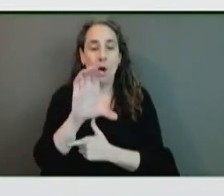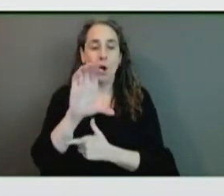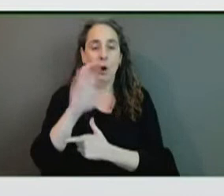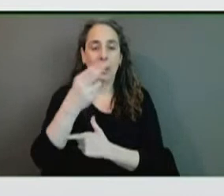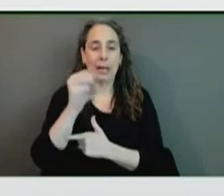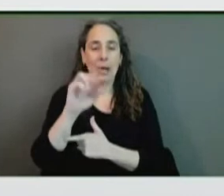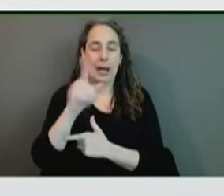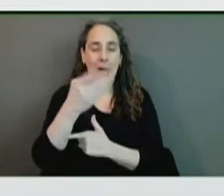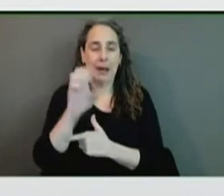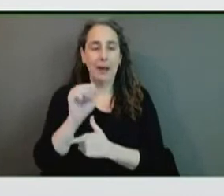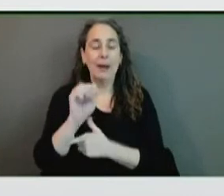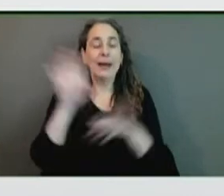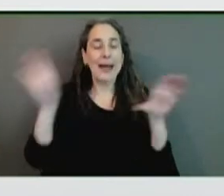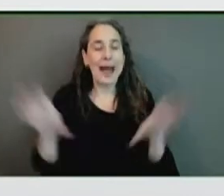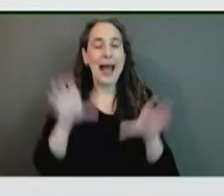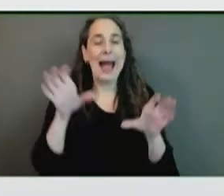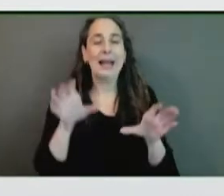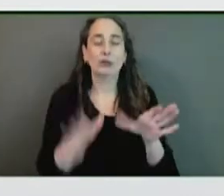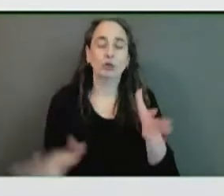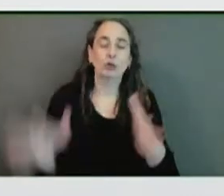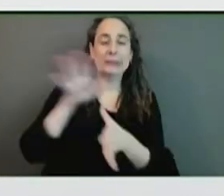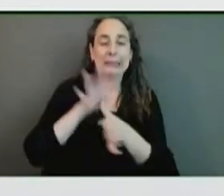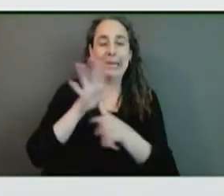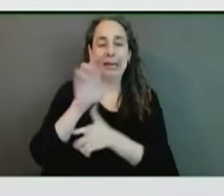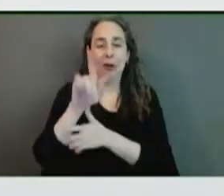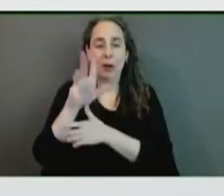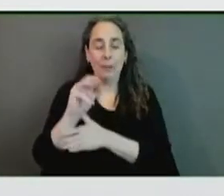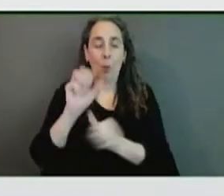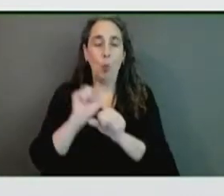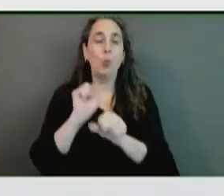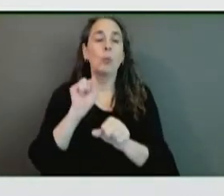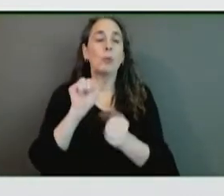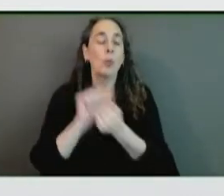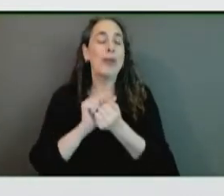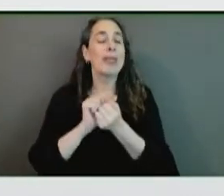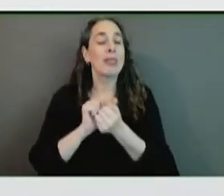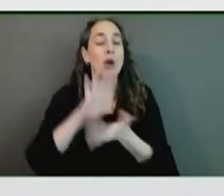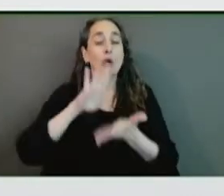administrator and Mark Hodges, who is acting senior